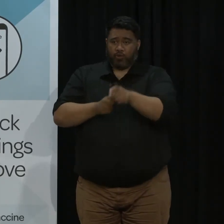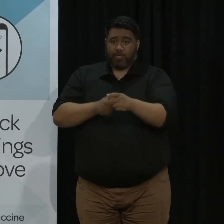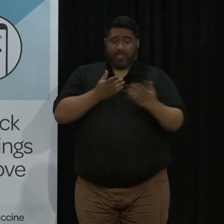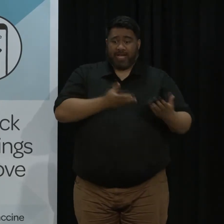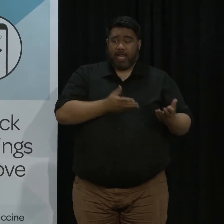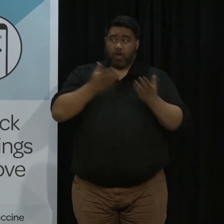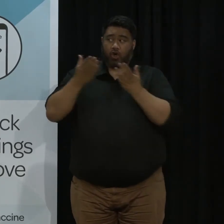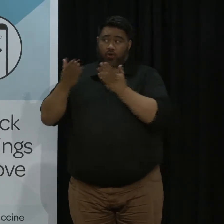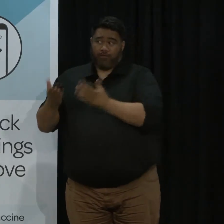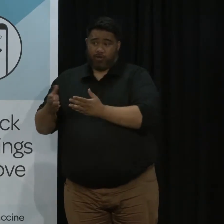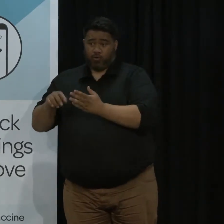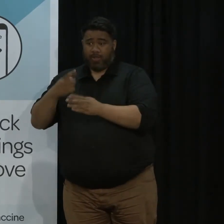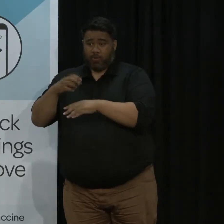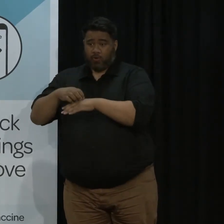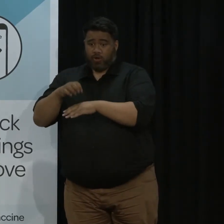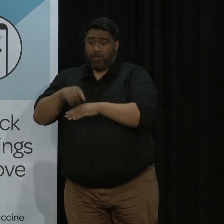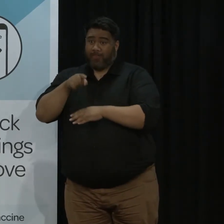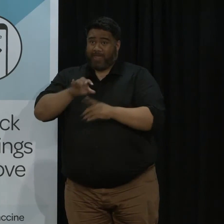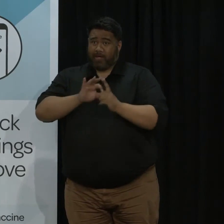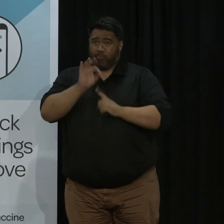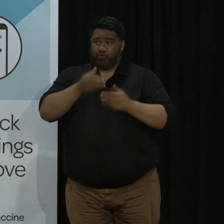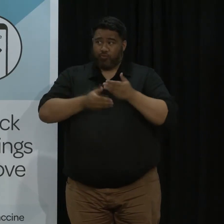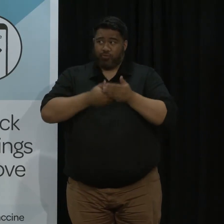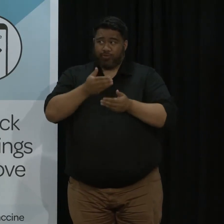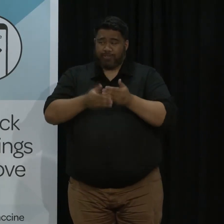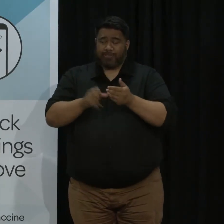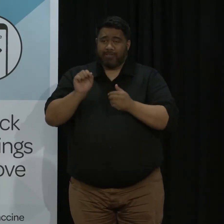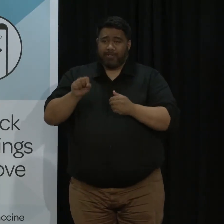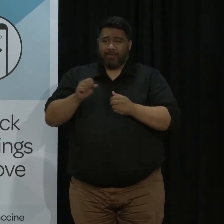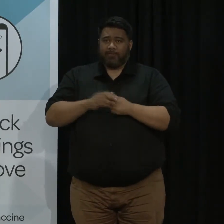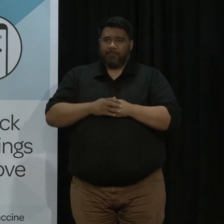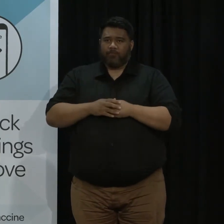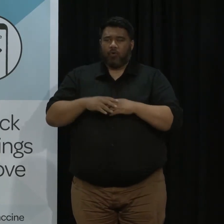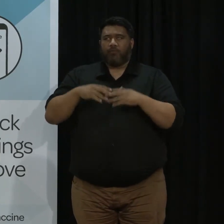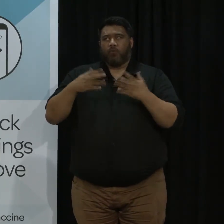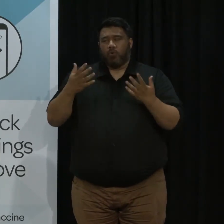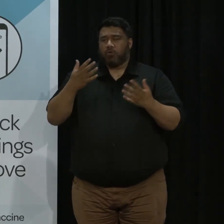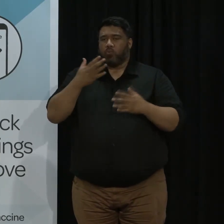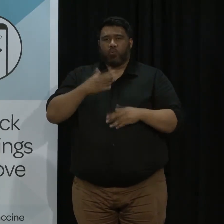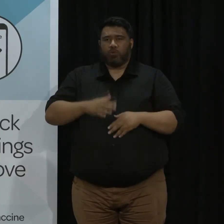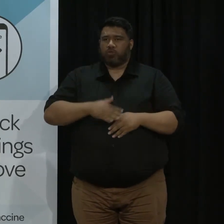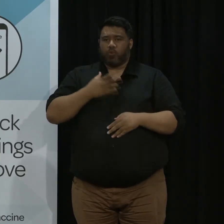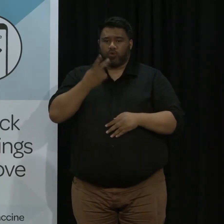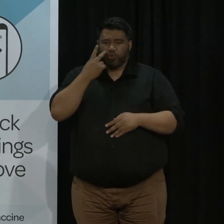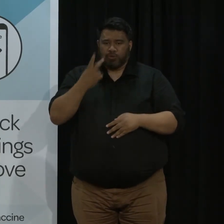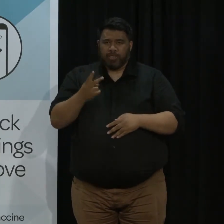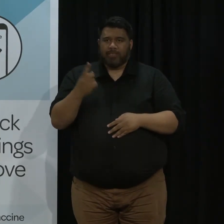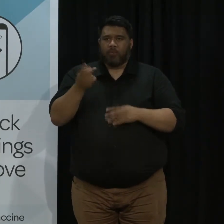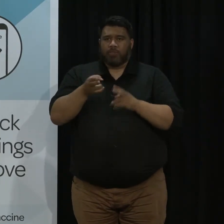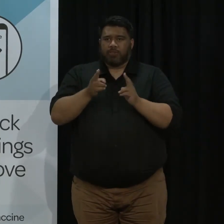much stronger. At the moment there are really good workarounds while the